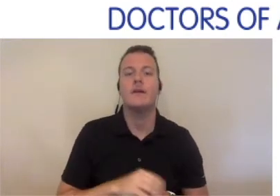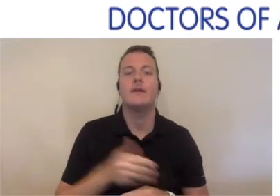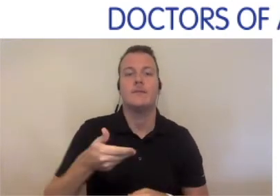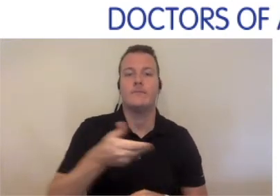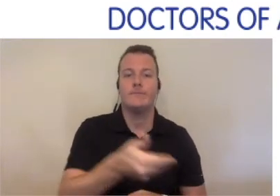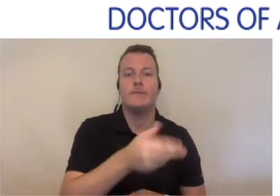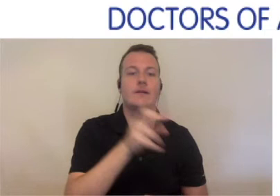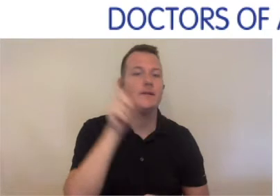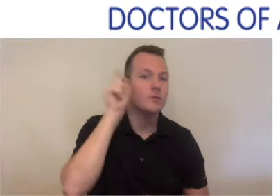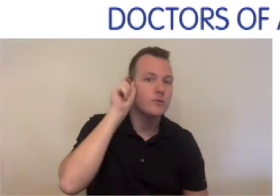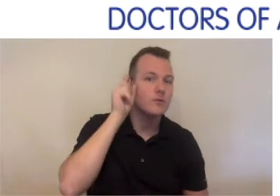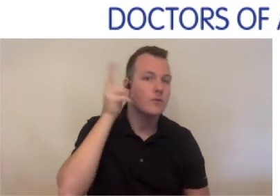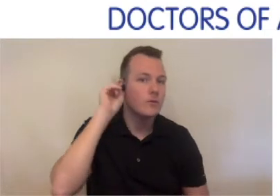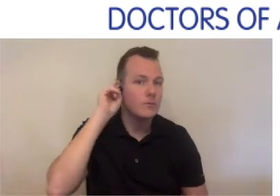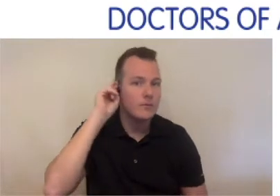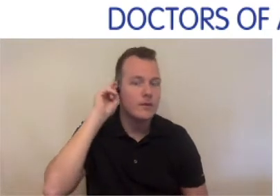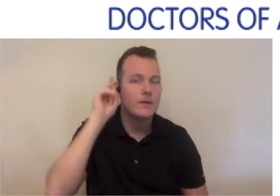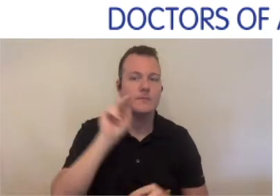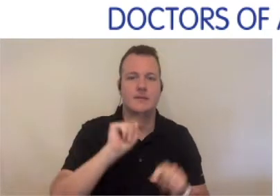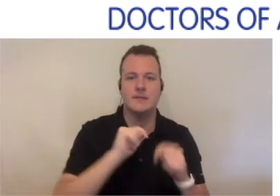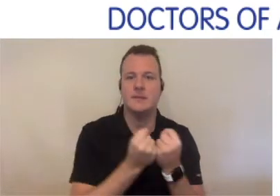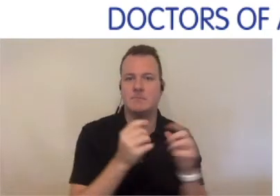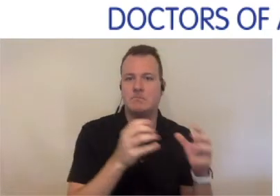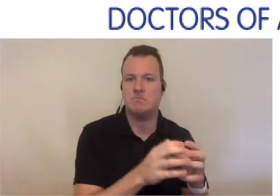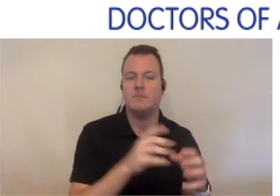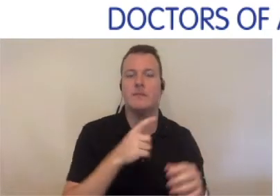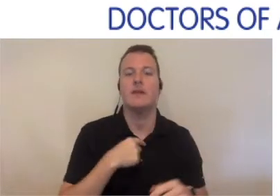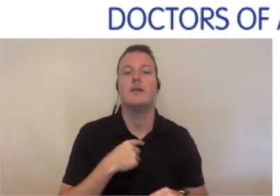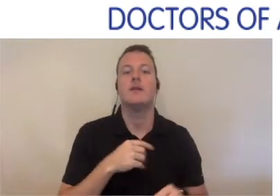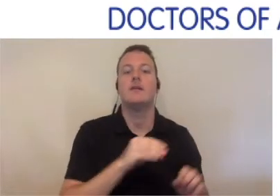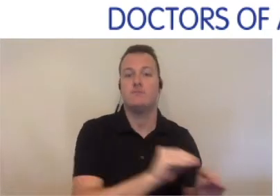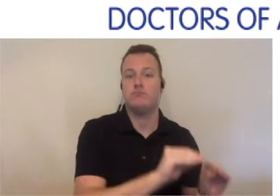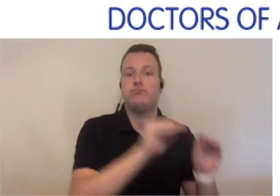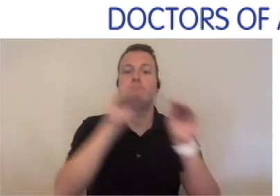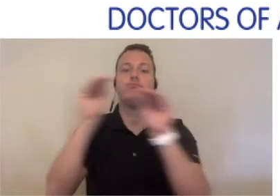the hearing aid and cochlear implant teams. Upon relocating to the East Coast,